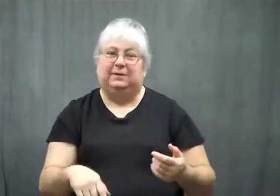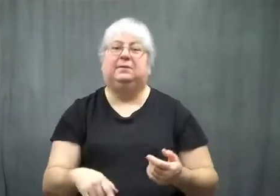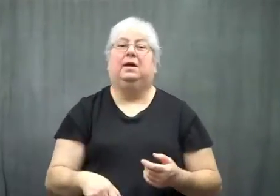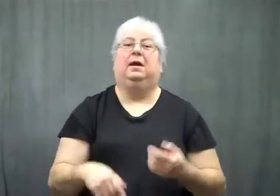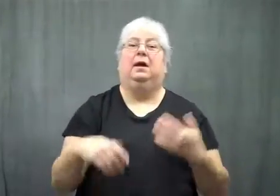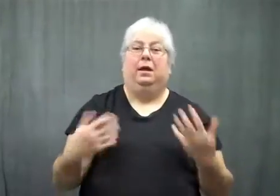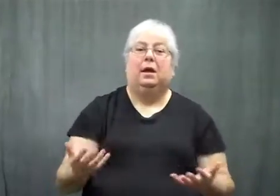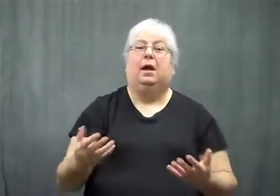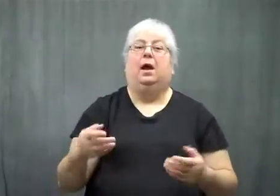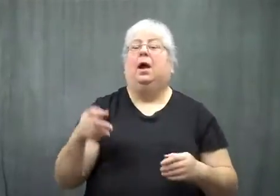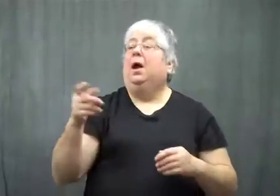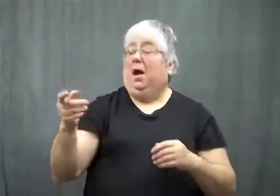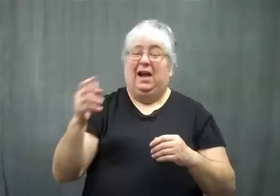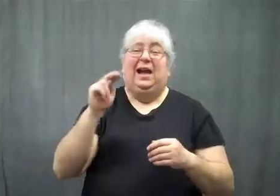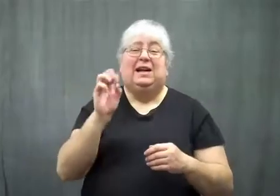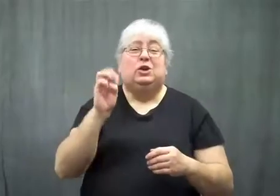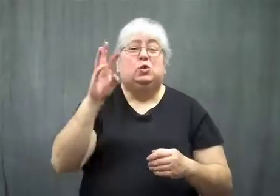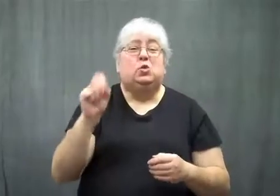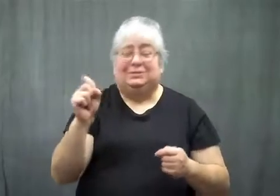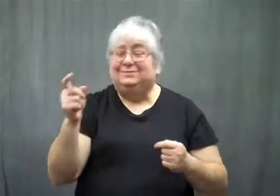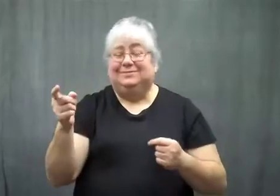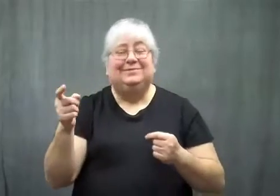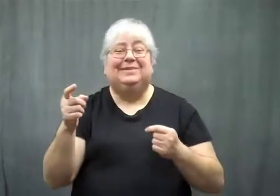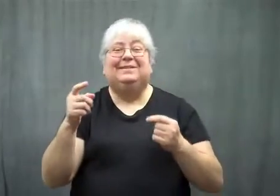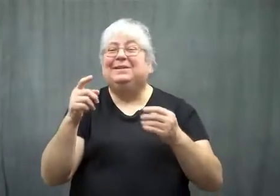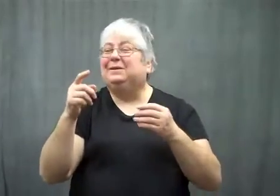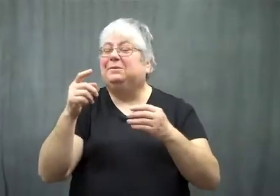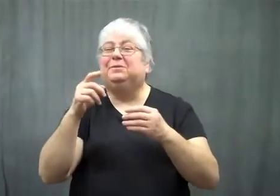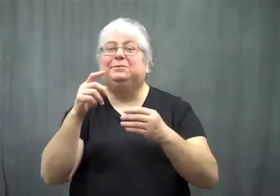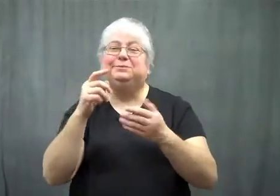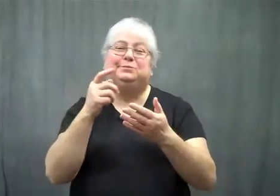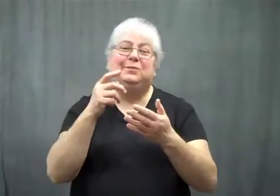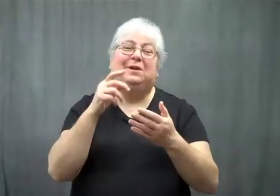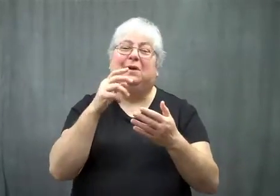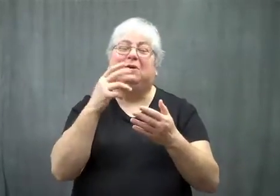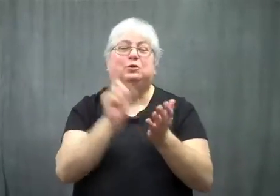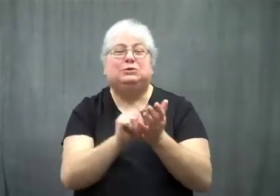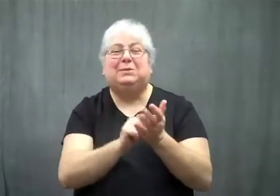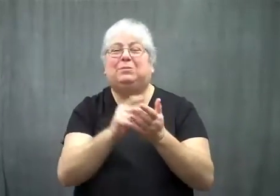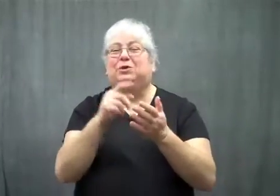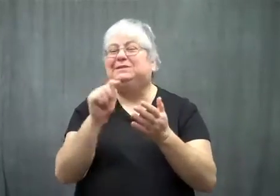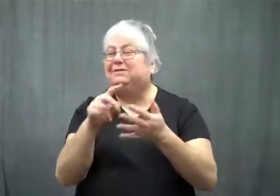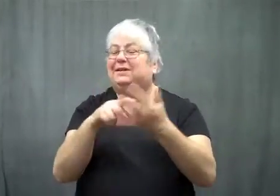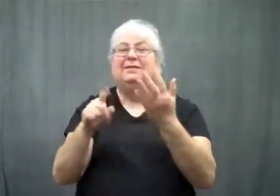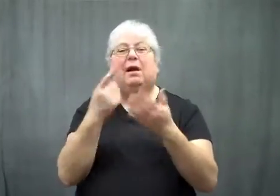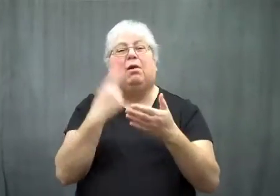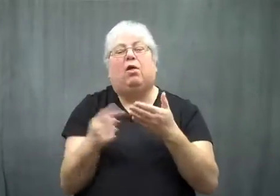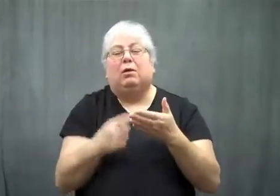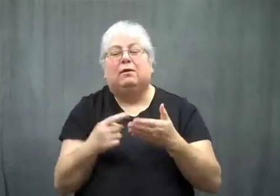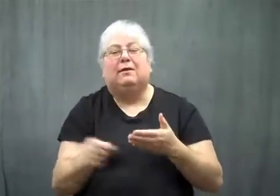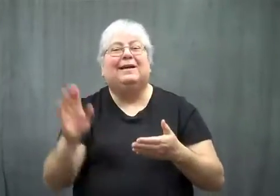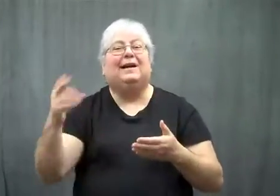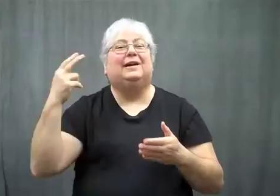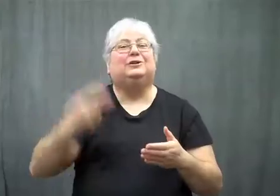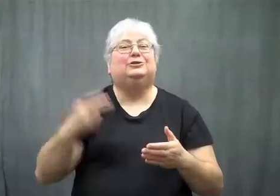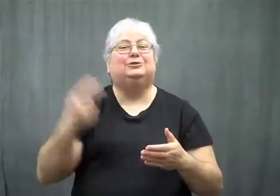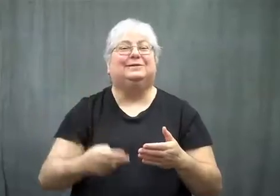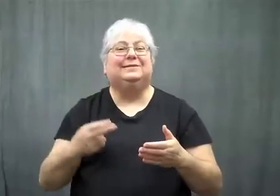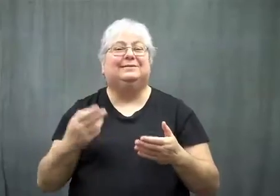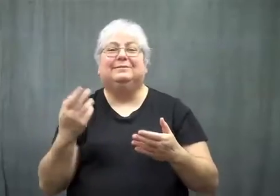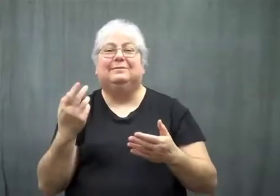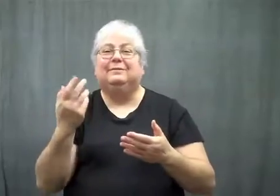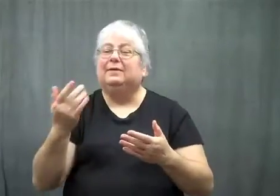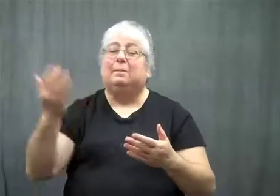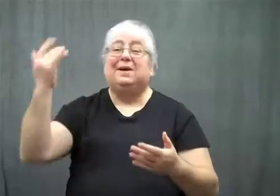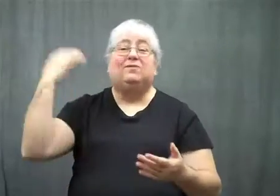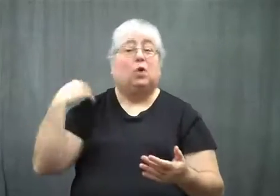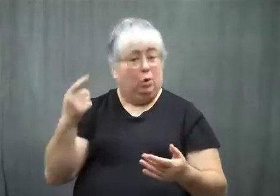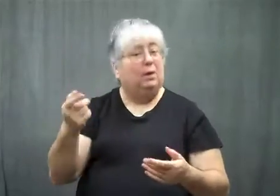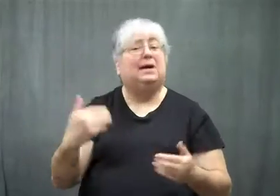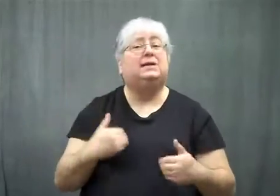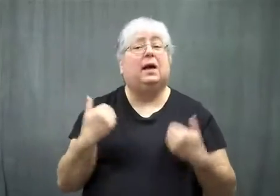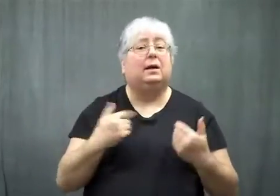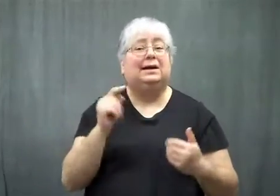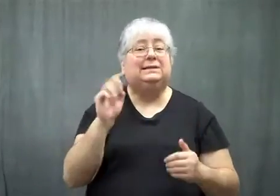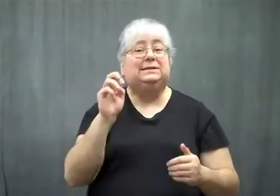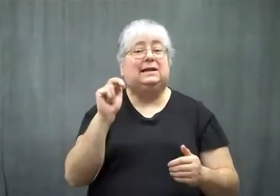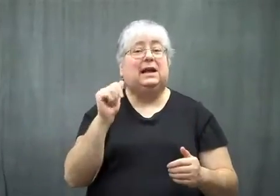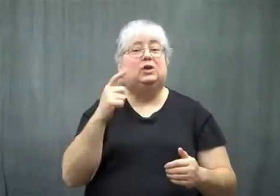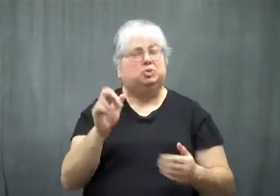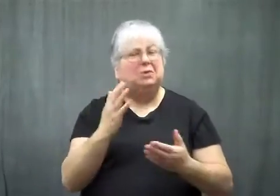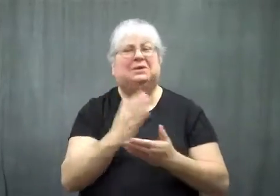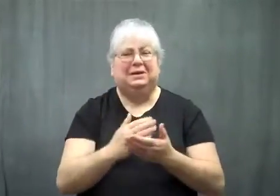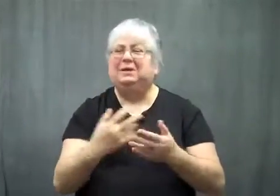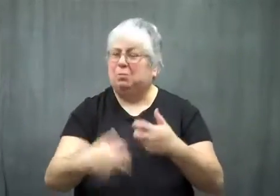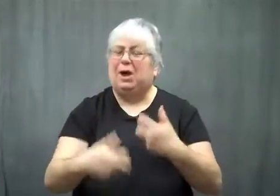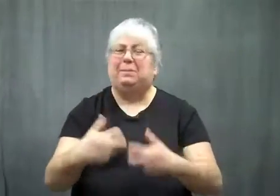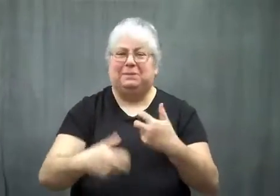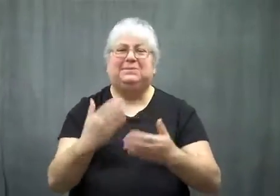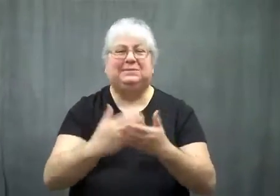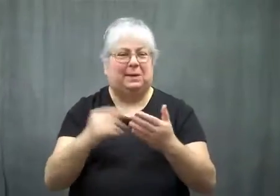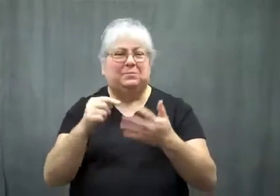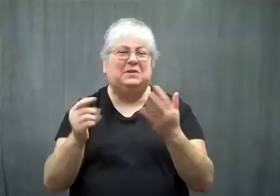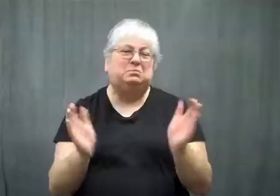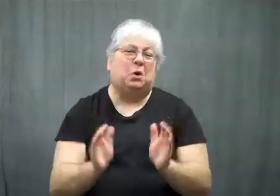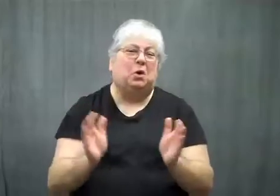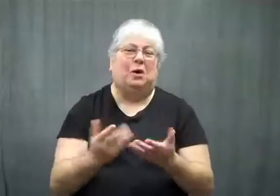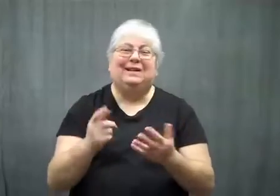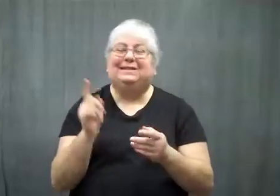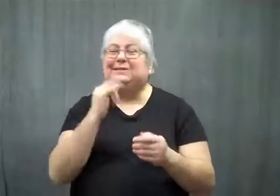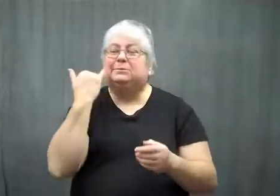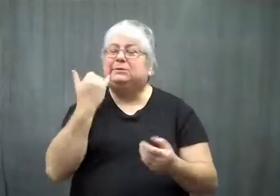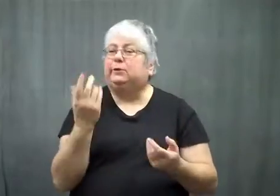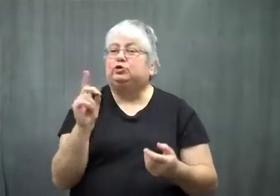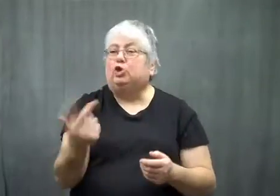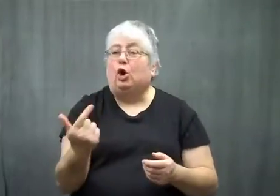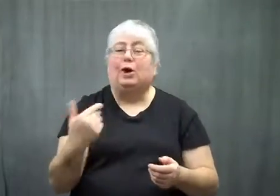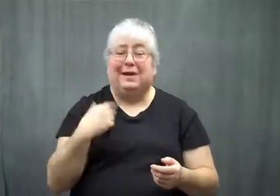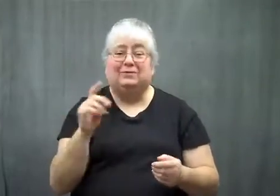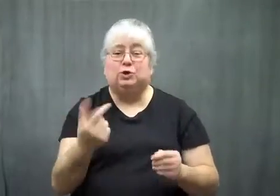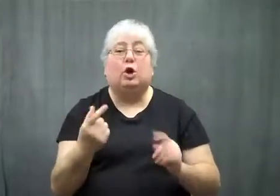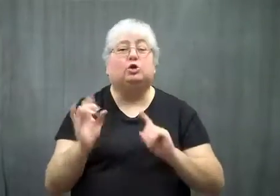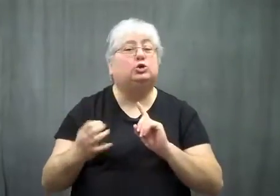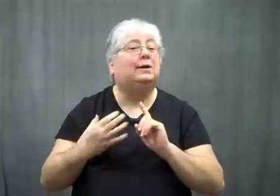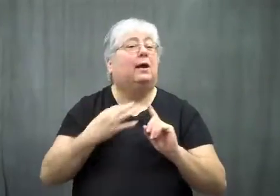Journalists delved into his past. He did have some minor problems.